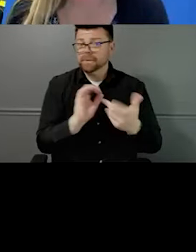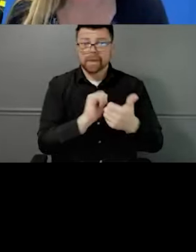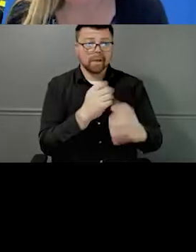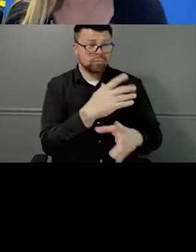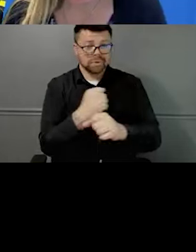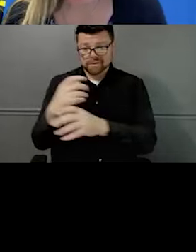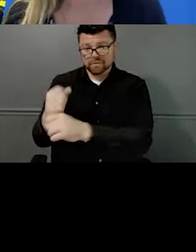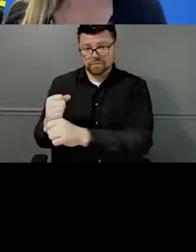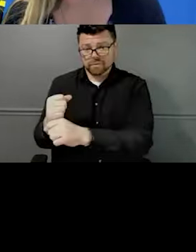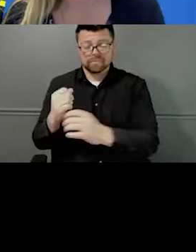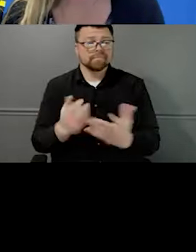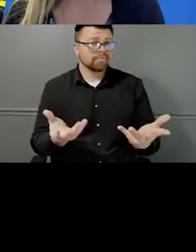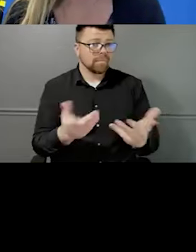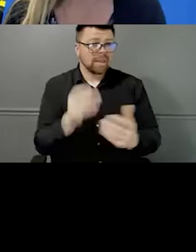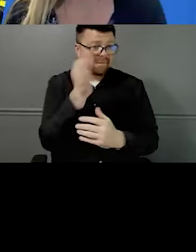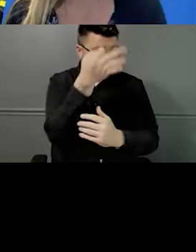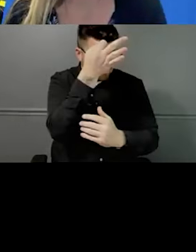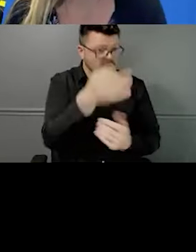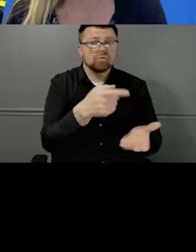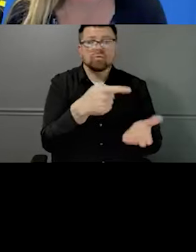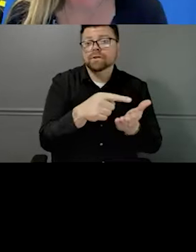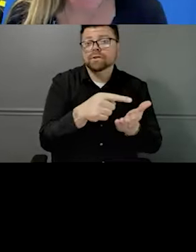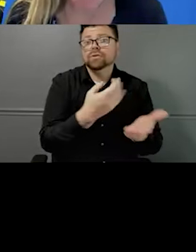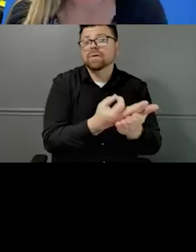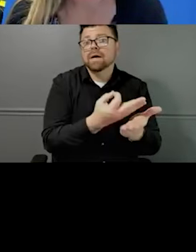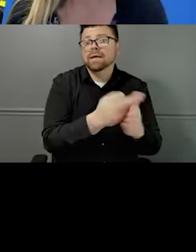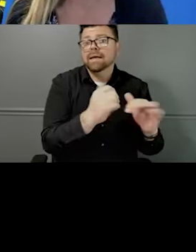both the federal research funding agencies themselves,